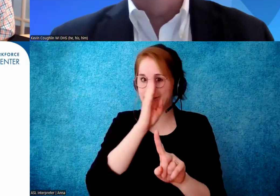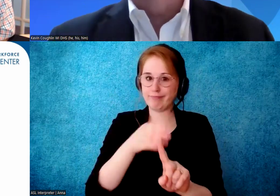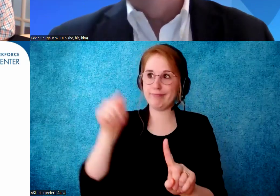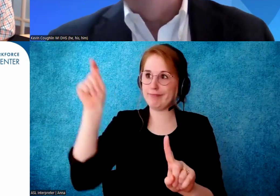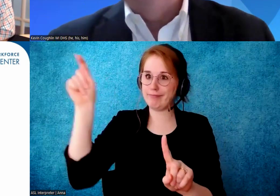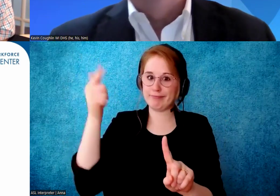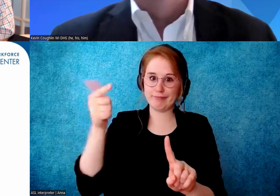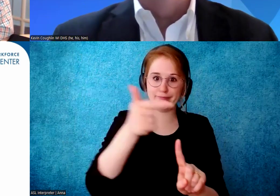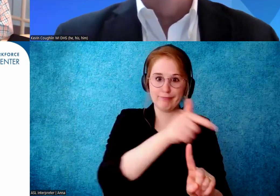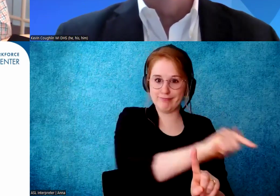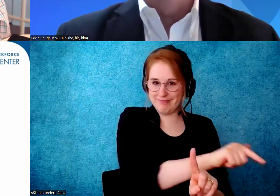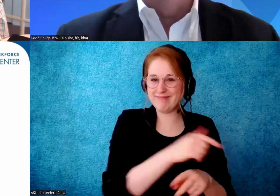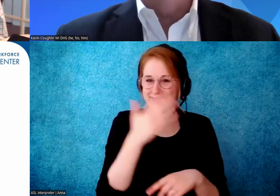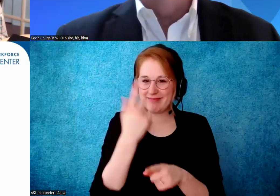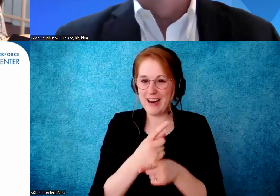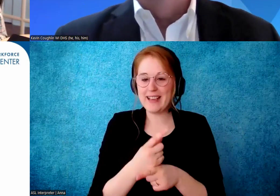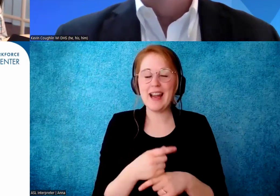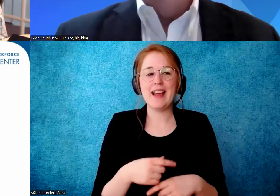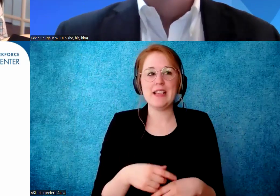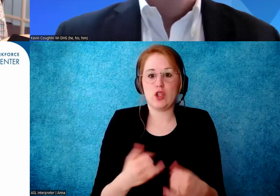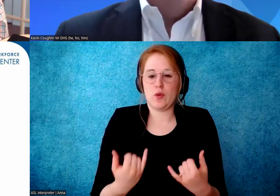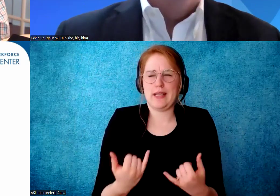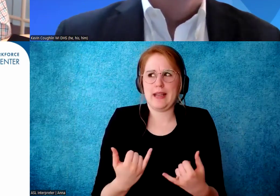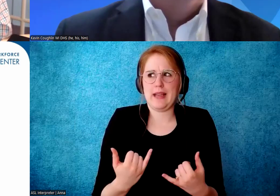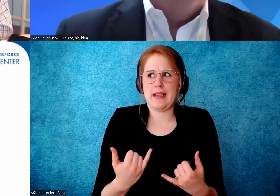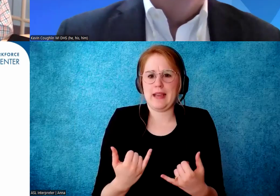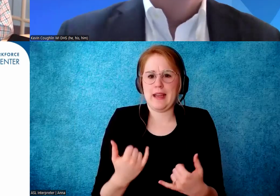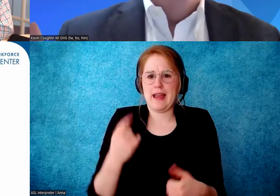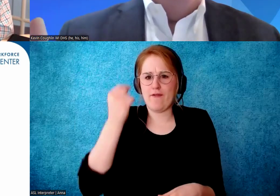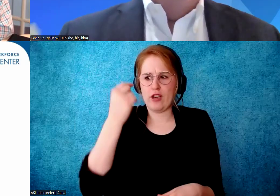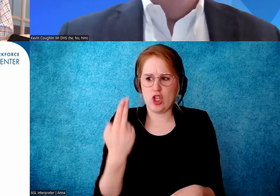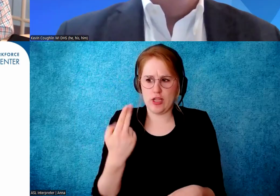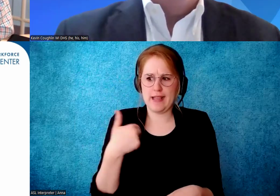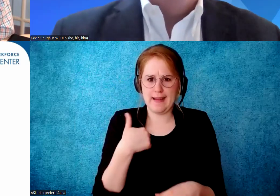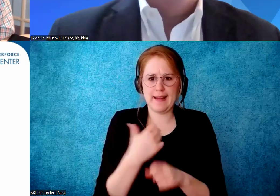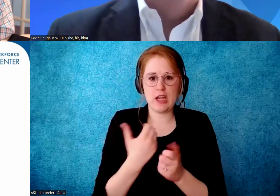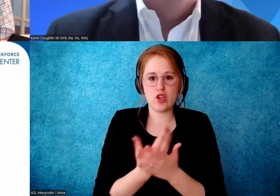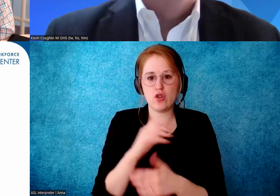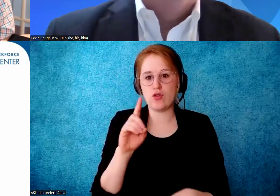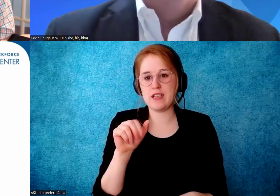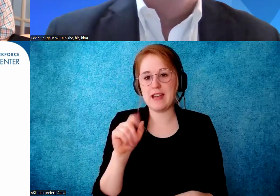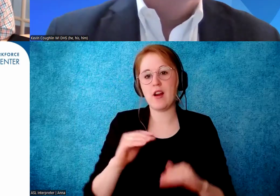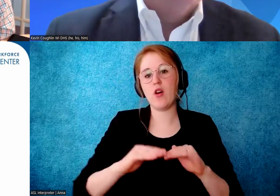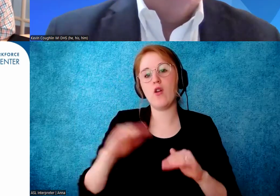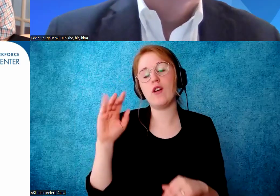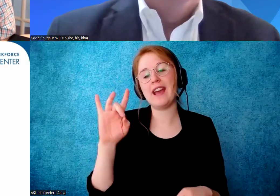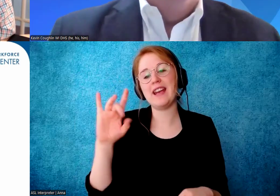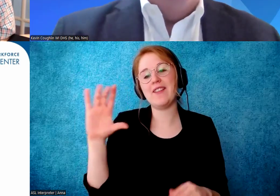yesterday or today, actually every Thursday I get new data and we're over 8,500 registrants